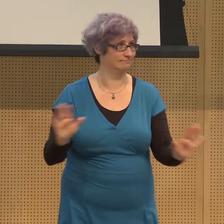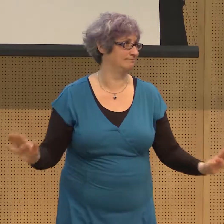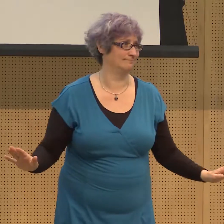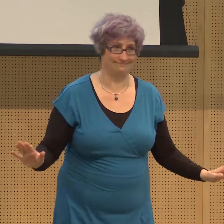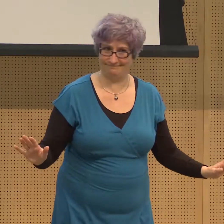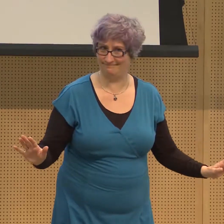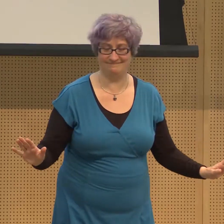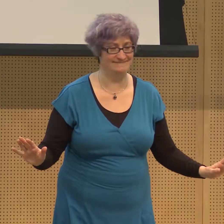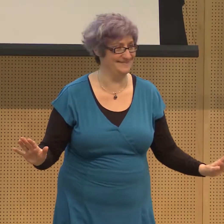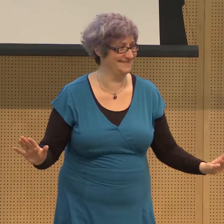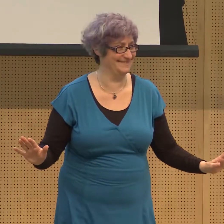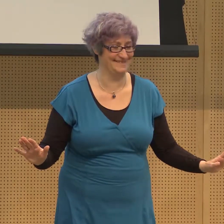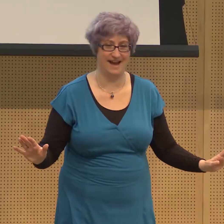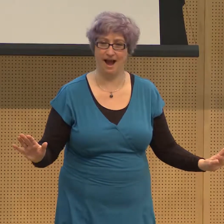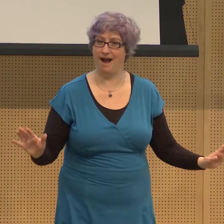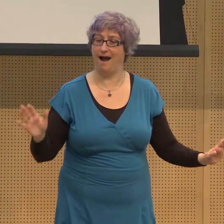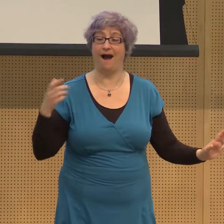because you don't have anything else going on.